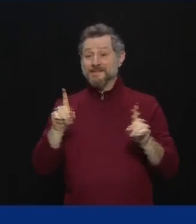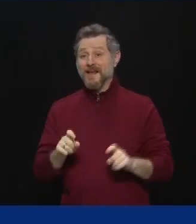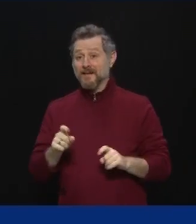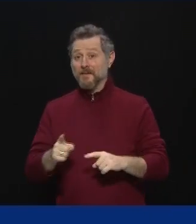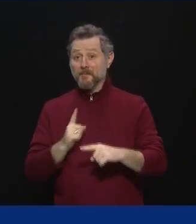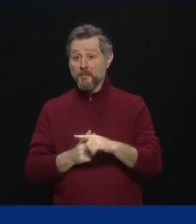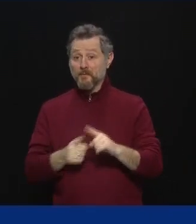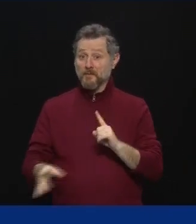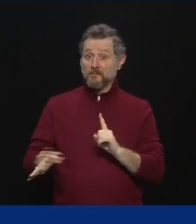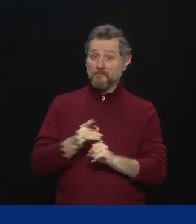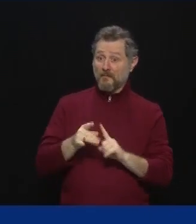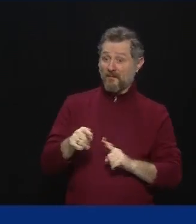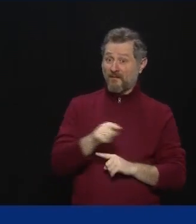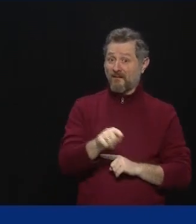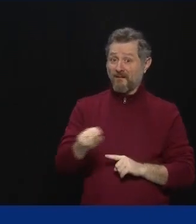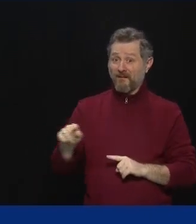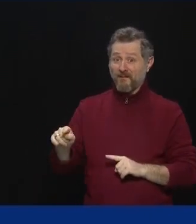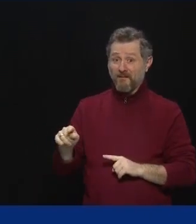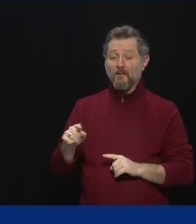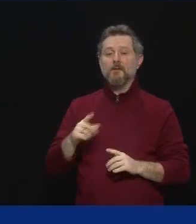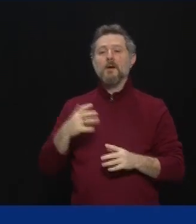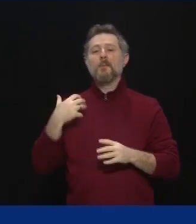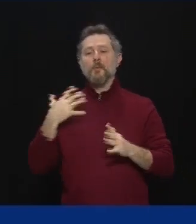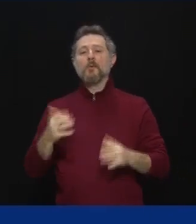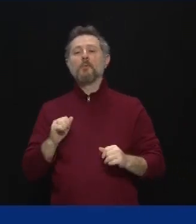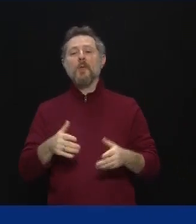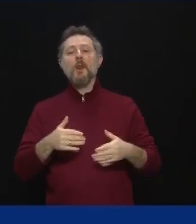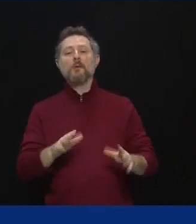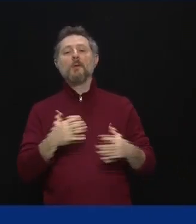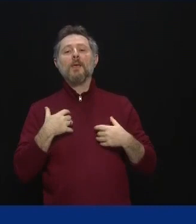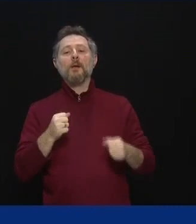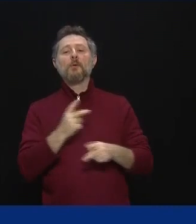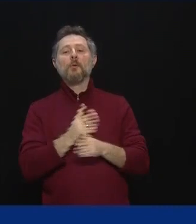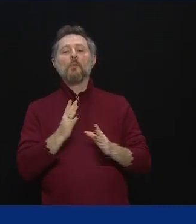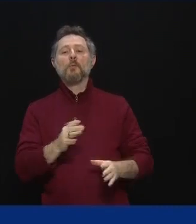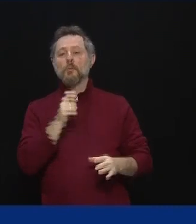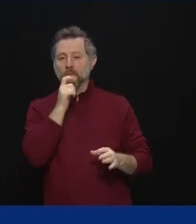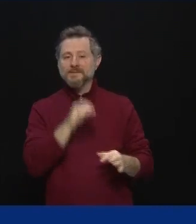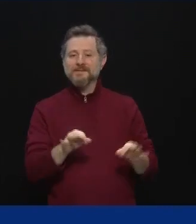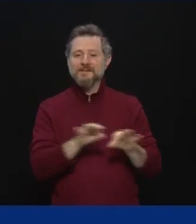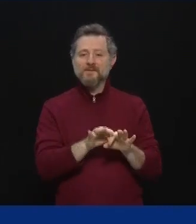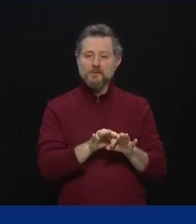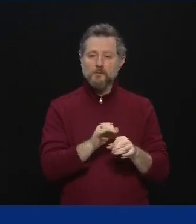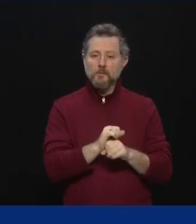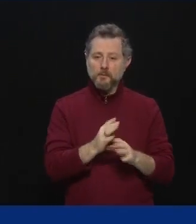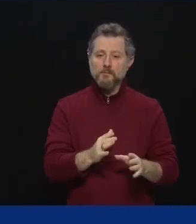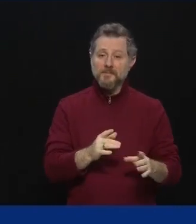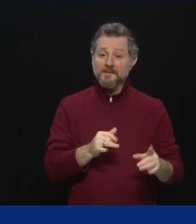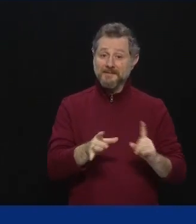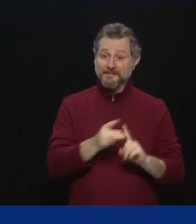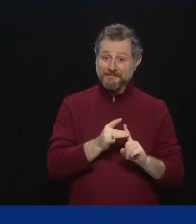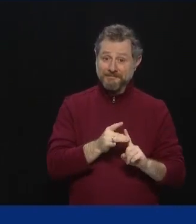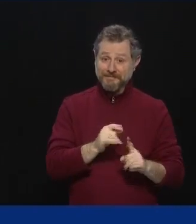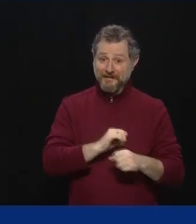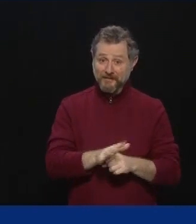GUIDANCE ON RETURNING TO WORK FOR OUR CRITICAL WORKFORCE AFTER TESTING POSITIVE, AND EMPLOYERS